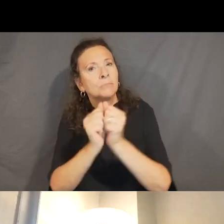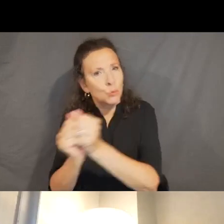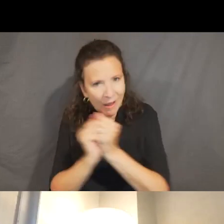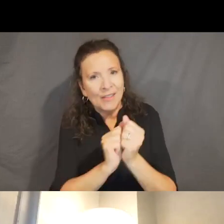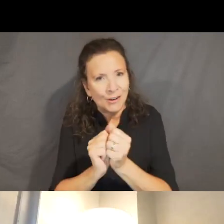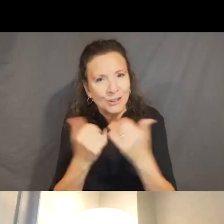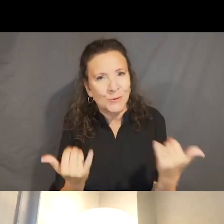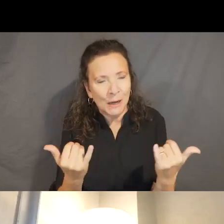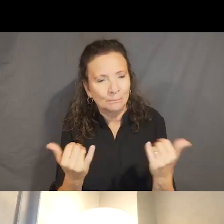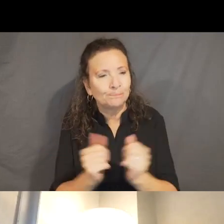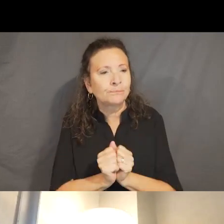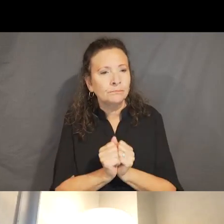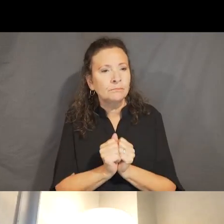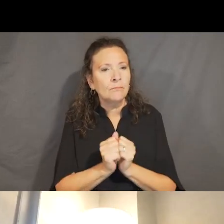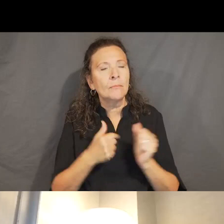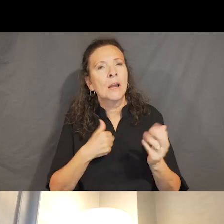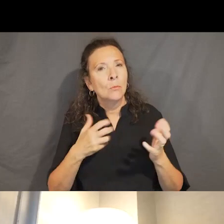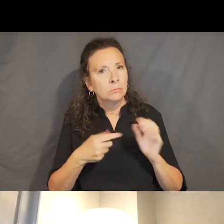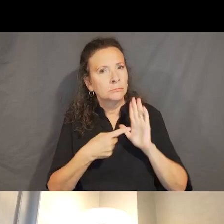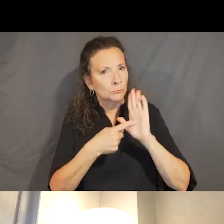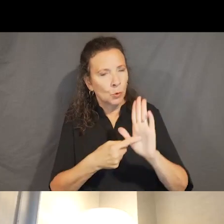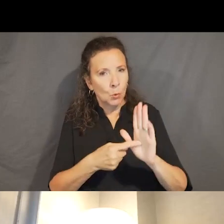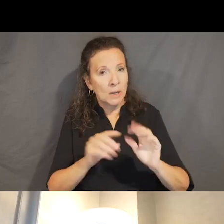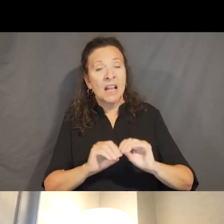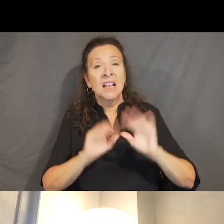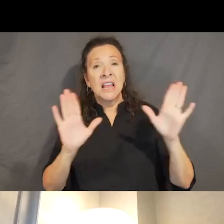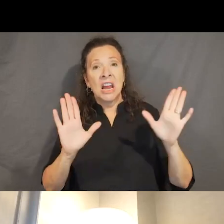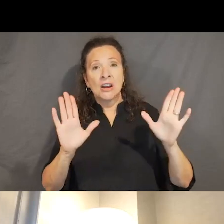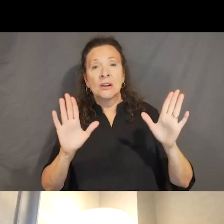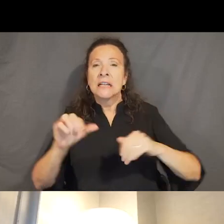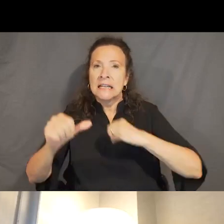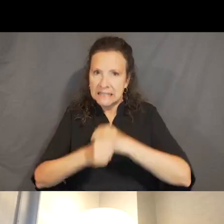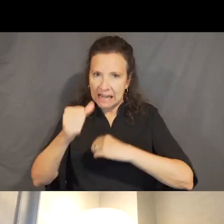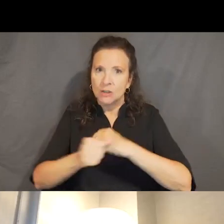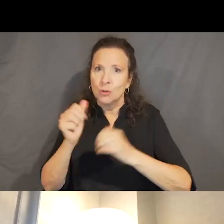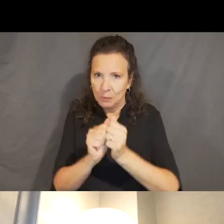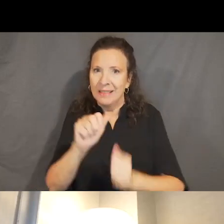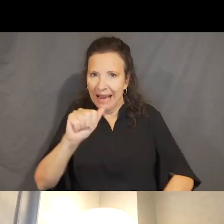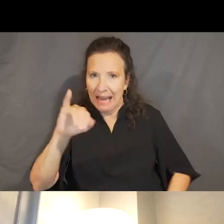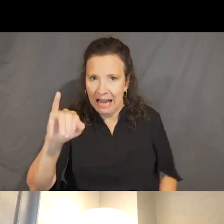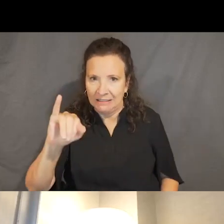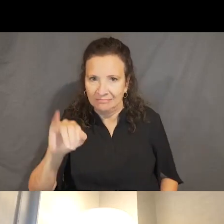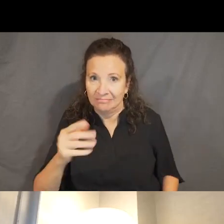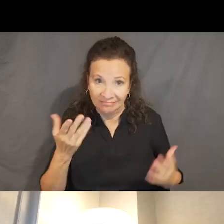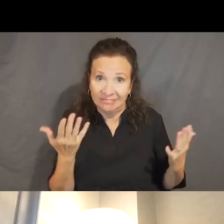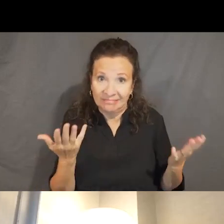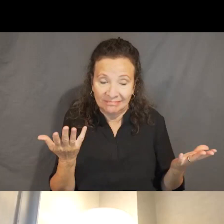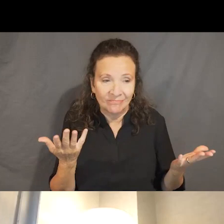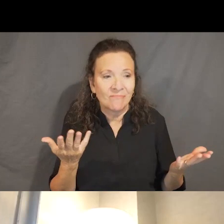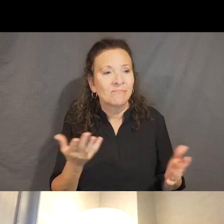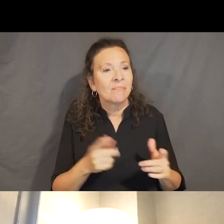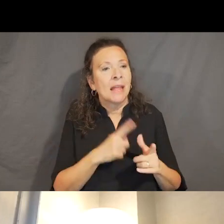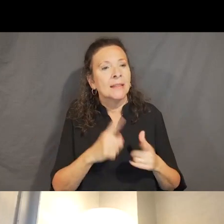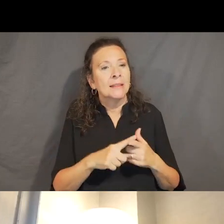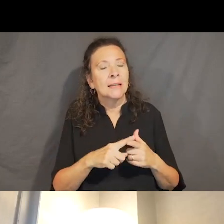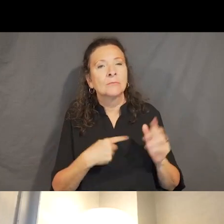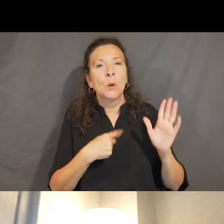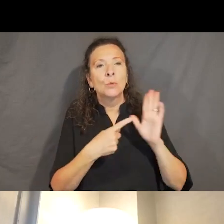some clear and present dangers of AI. And then I am going to give you a concrete example of ethical